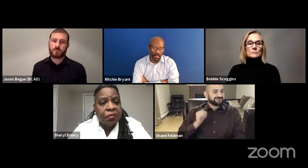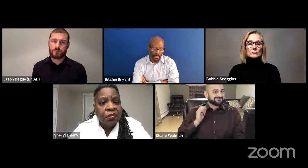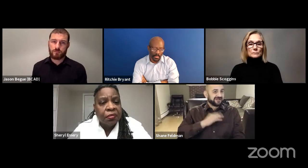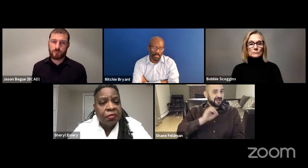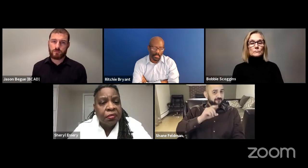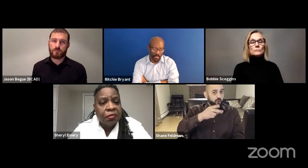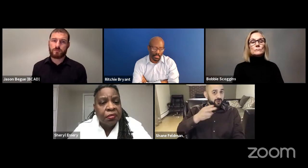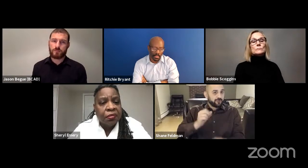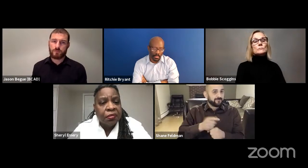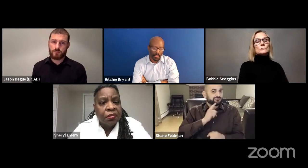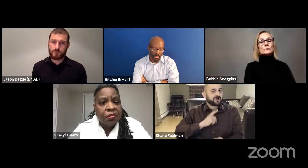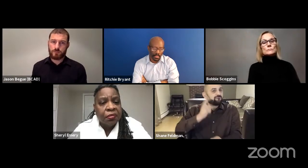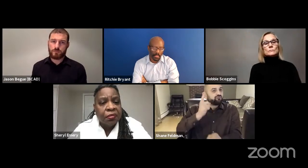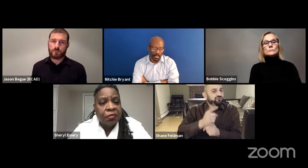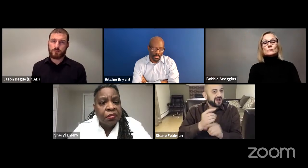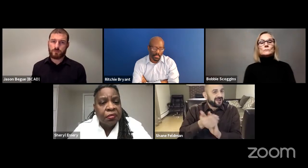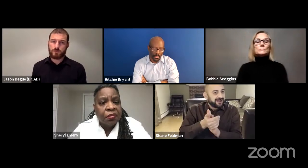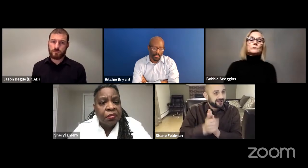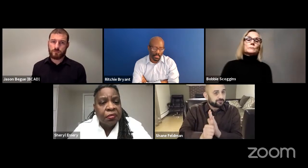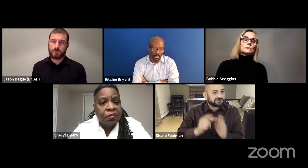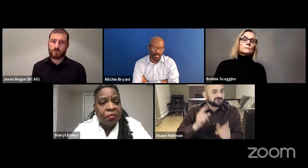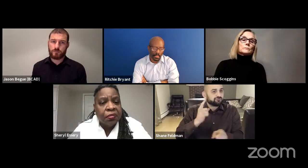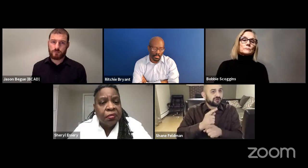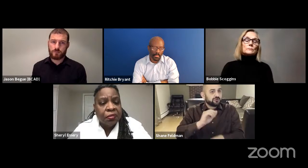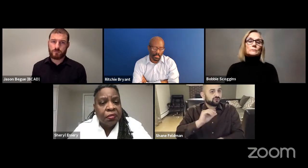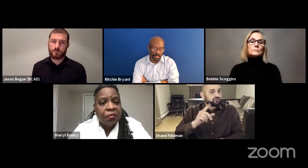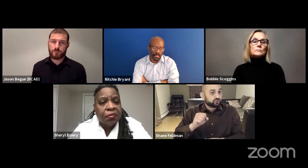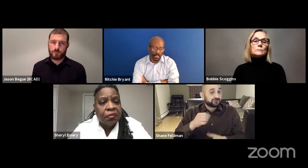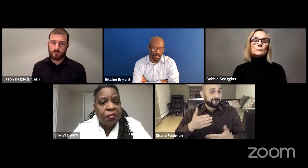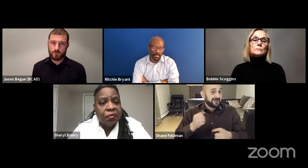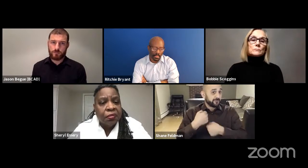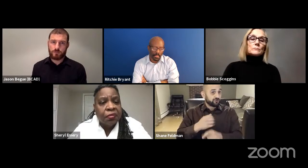is comprised of three people, is that enough people? I don't think so. So you need to make